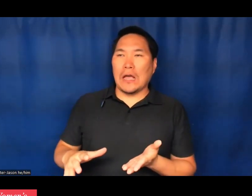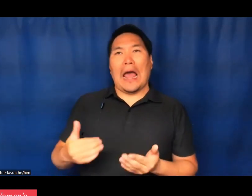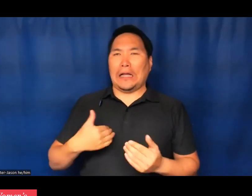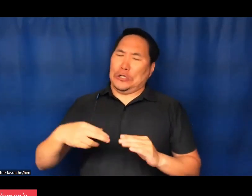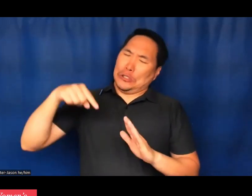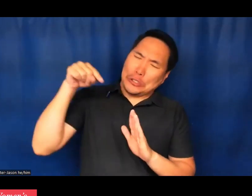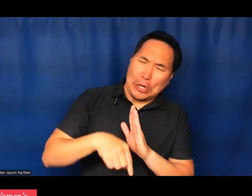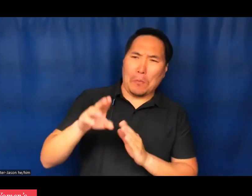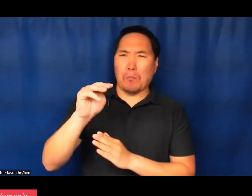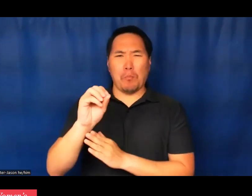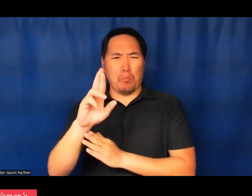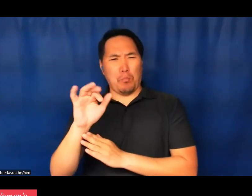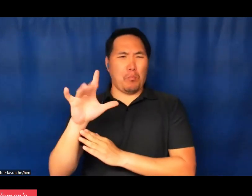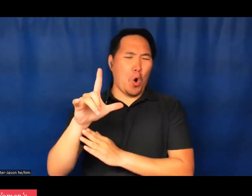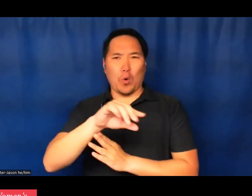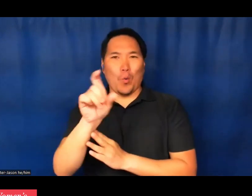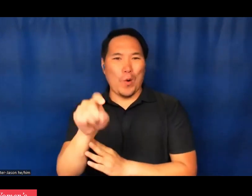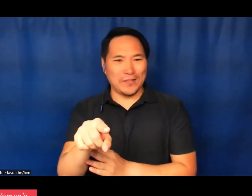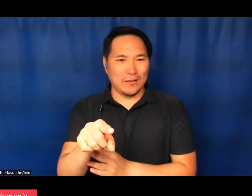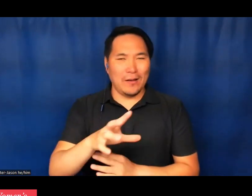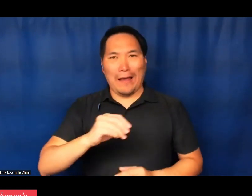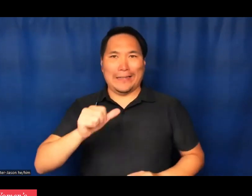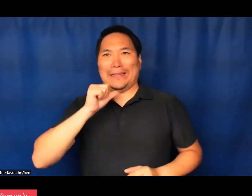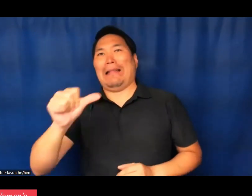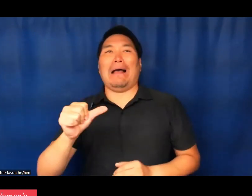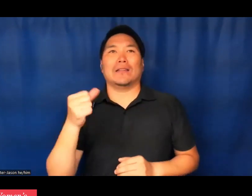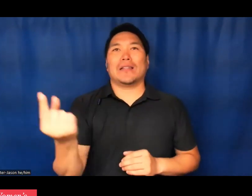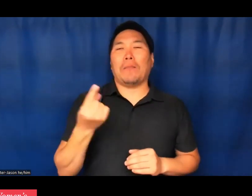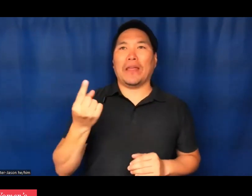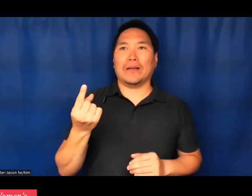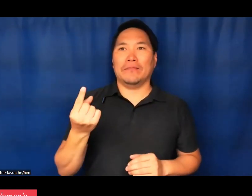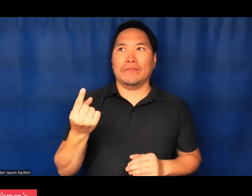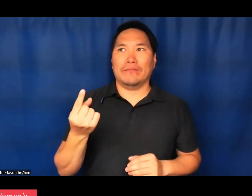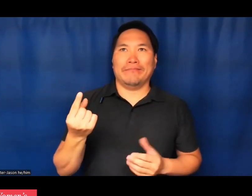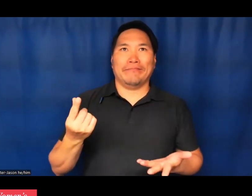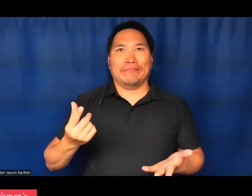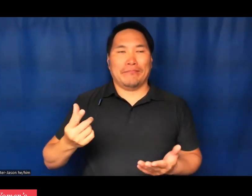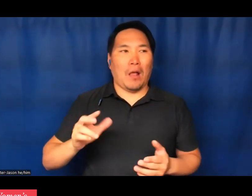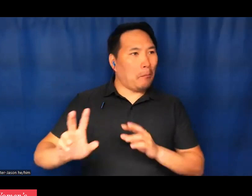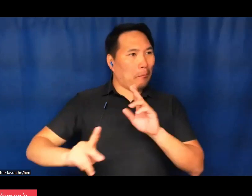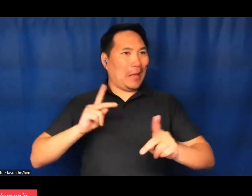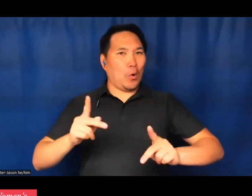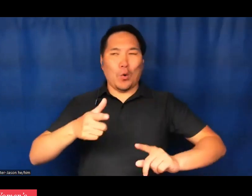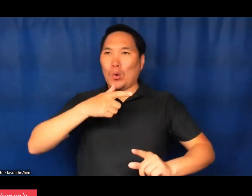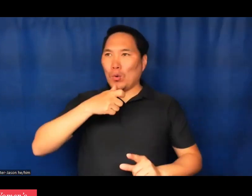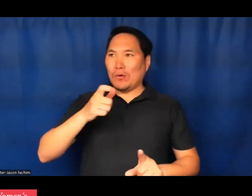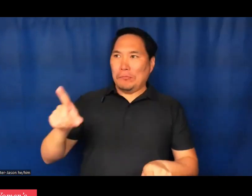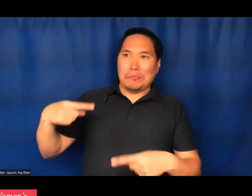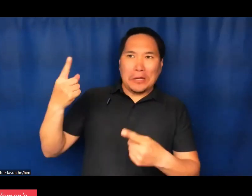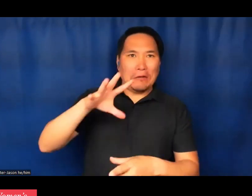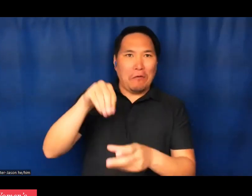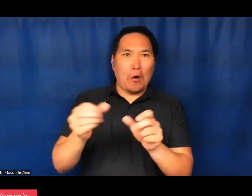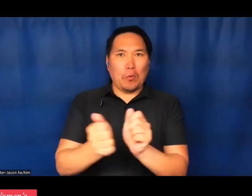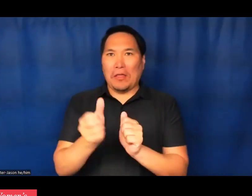And it was basically not something that anybody who participated in the debates or the ratification